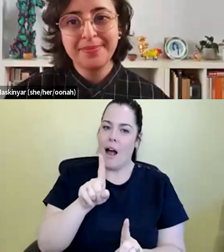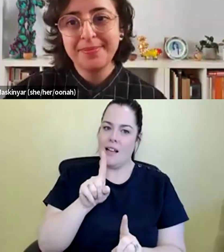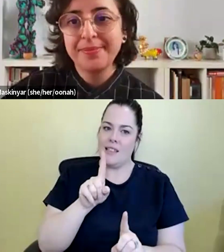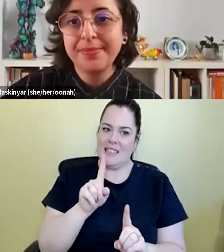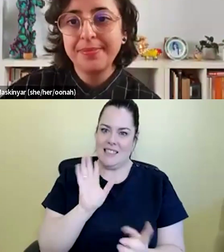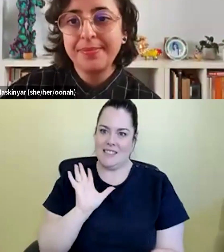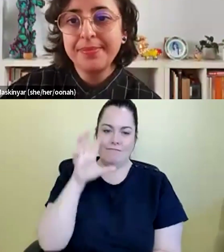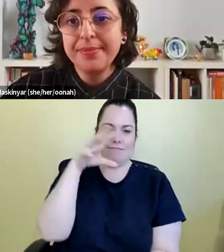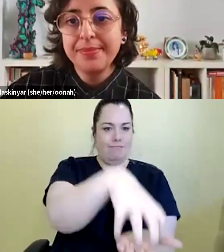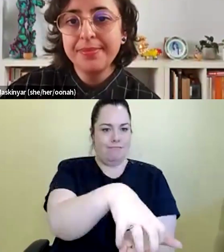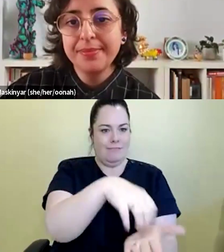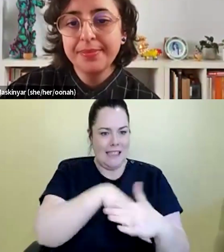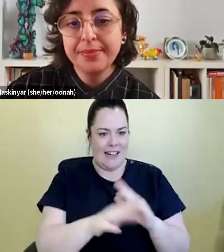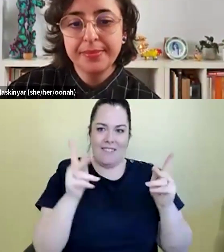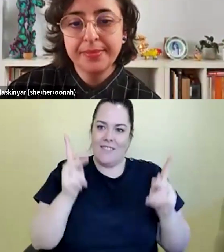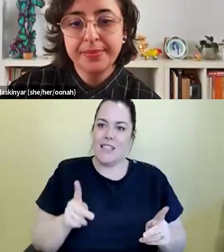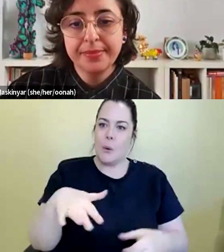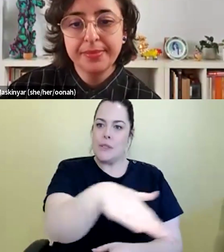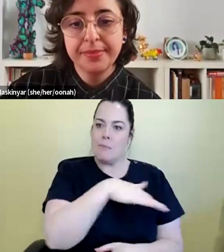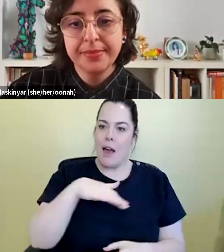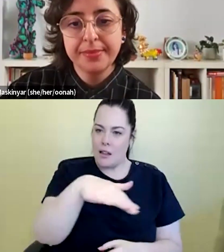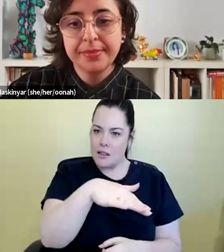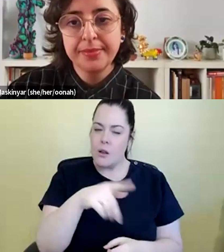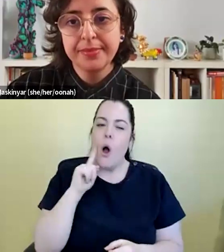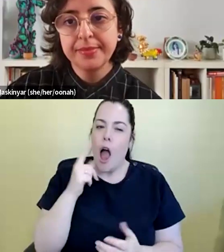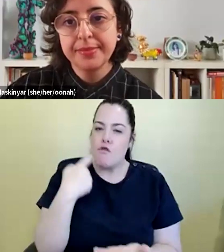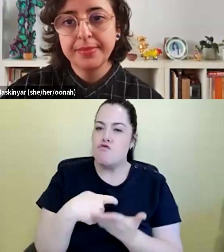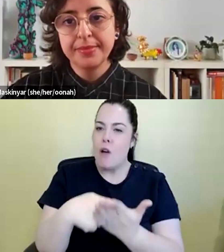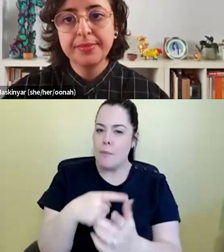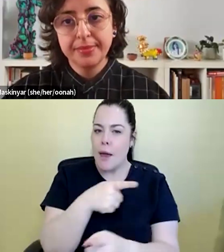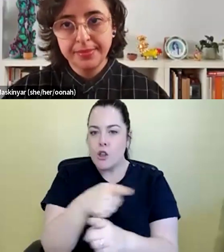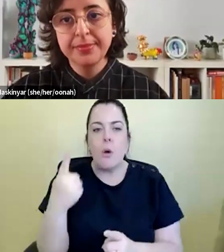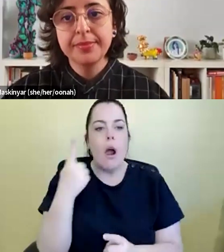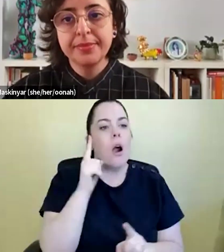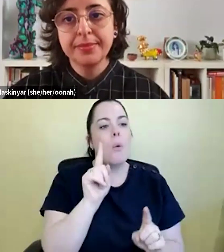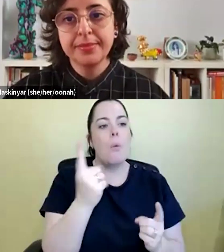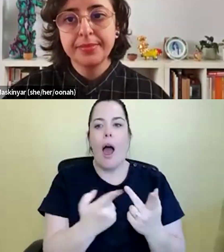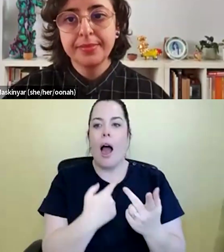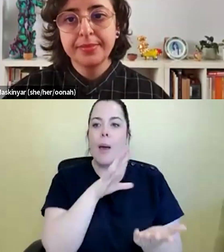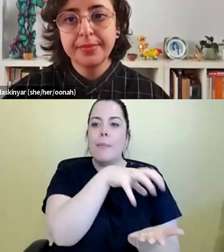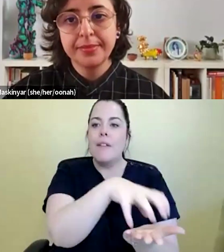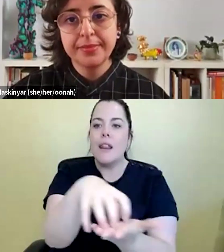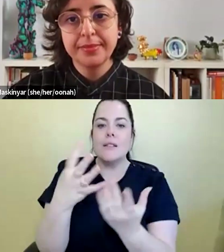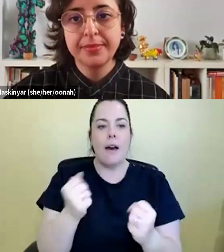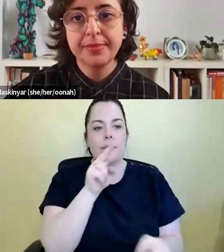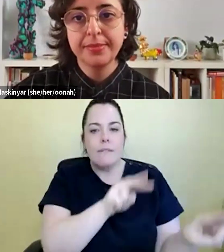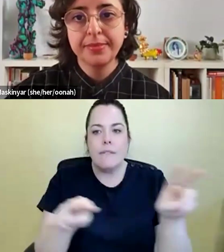encourage people to look at what is shown in other pavilions as well. We do all talk,